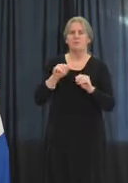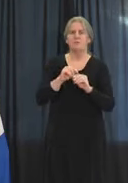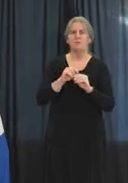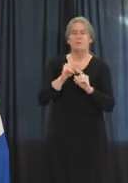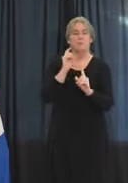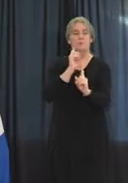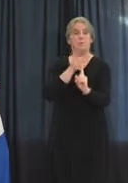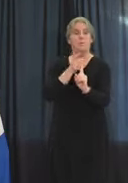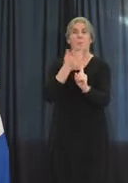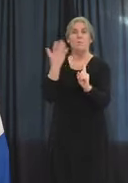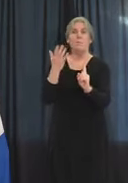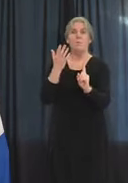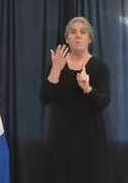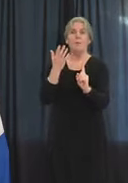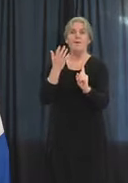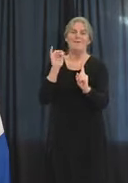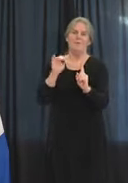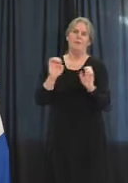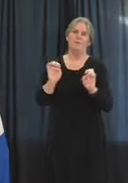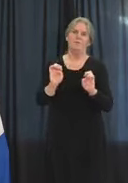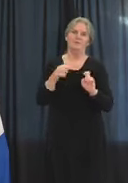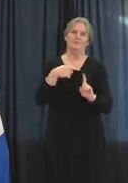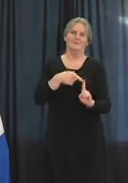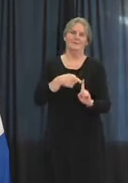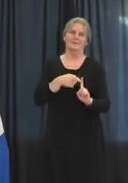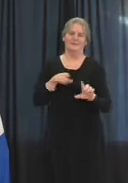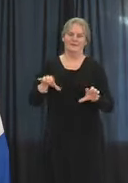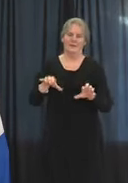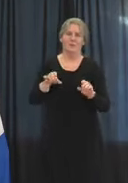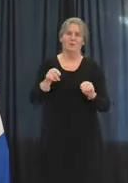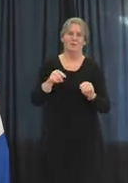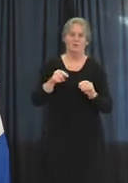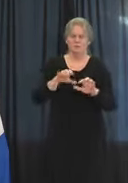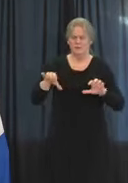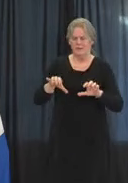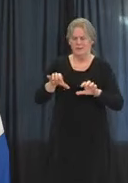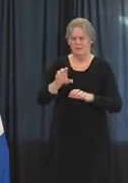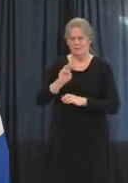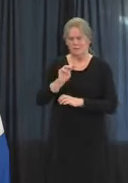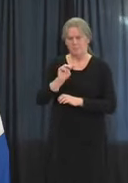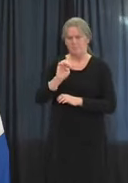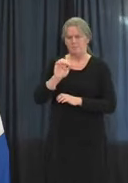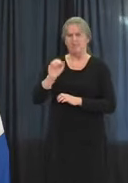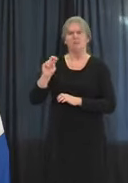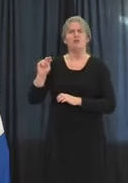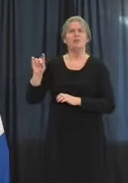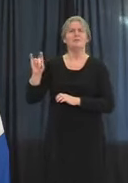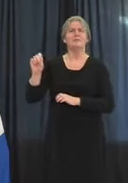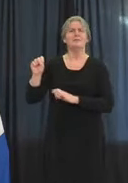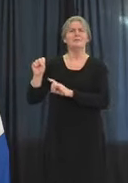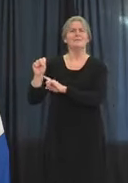purpose of dealing with the emergency. Now, these measures are